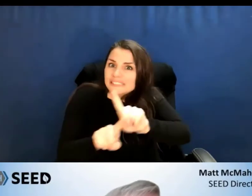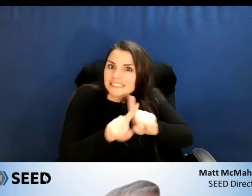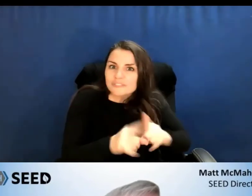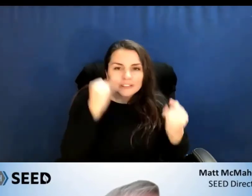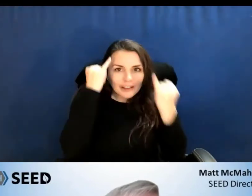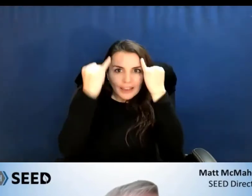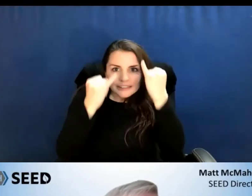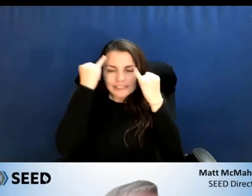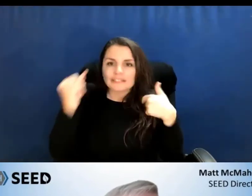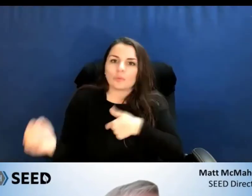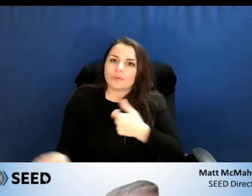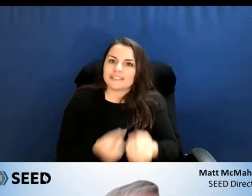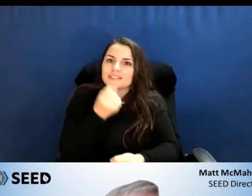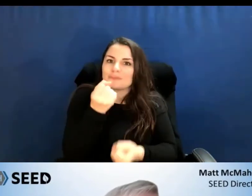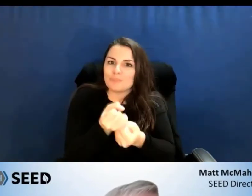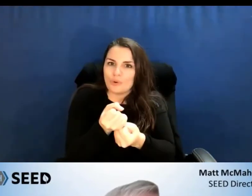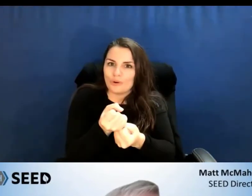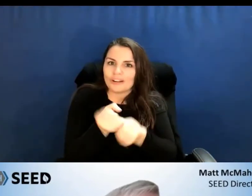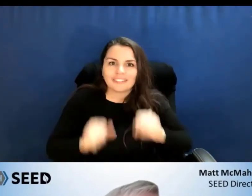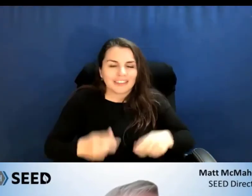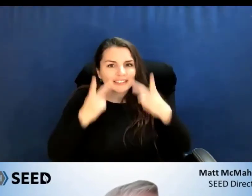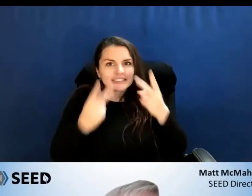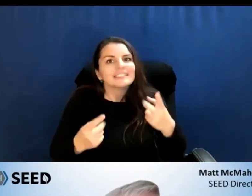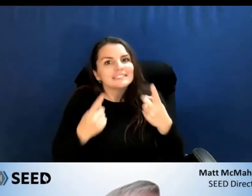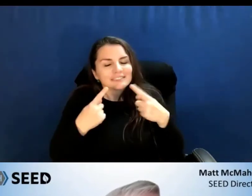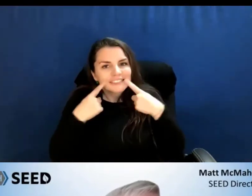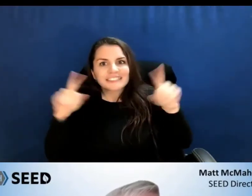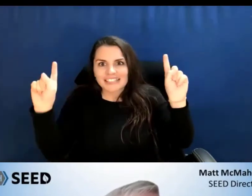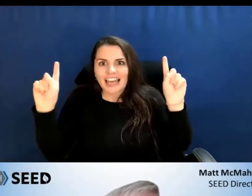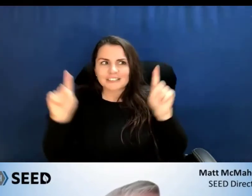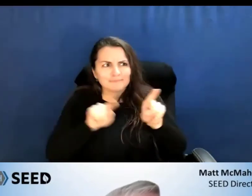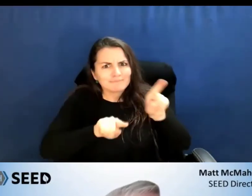So it's important to note it's not just as we go in, and we talk a lot.